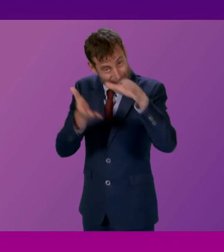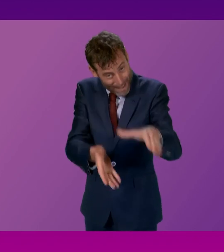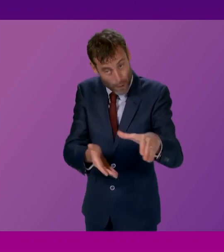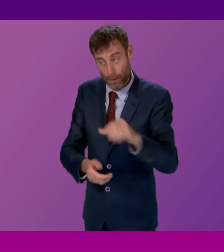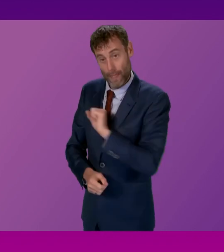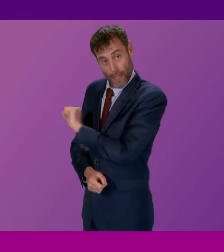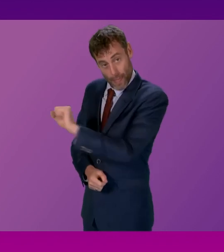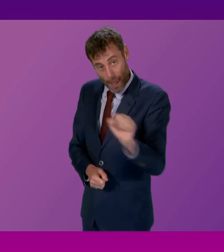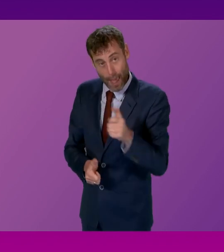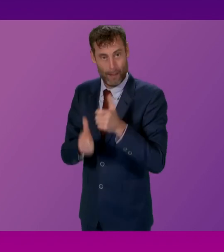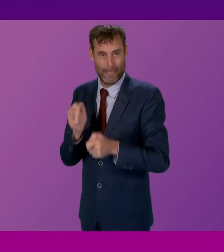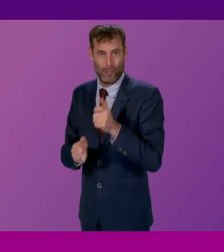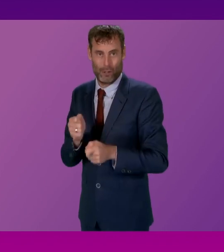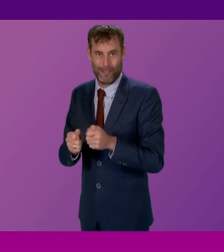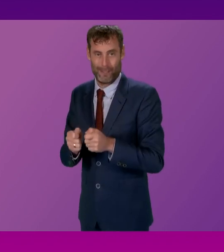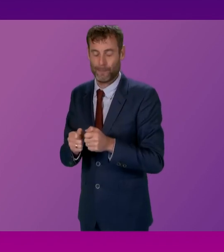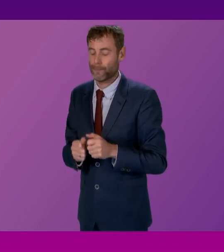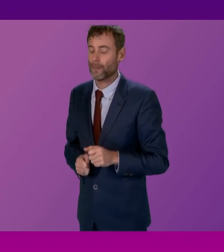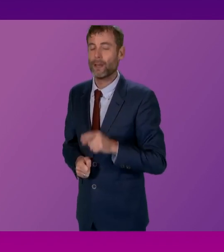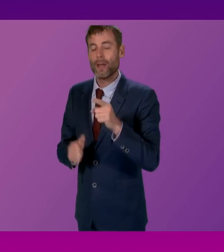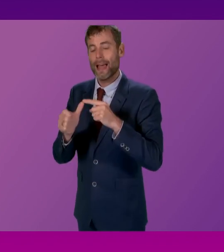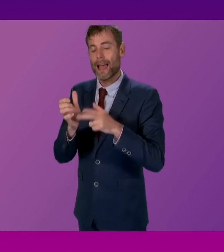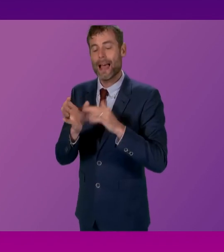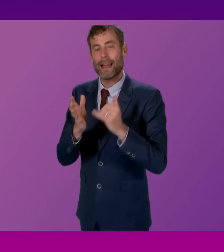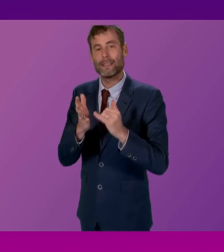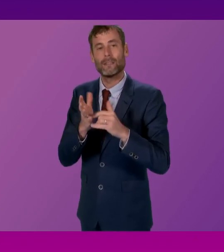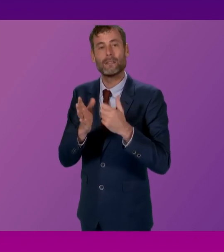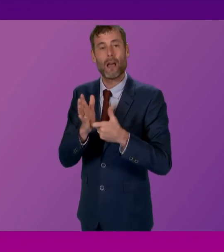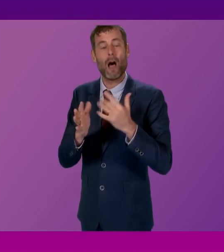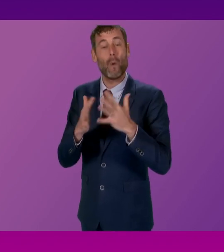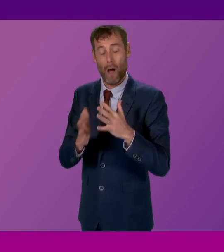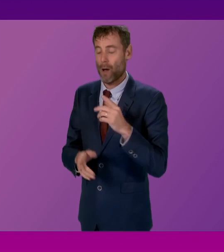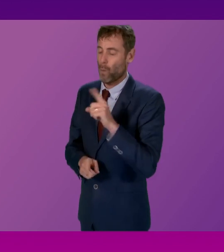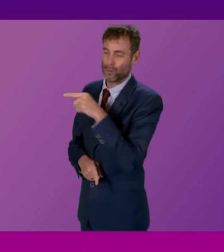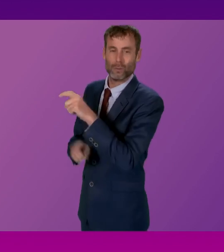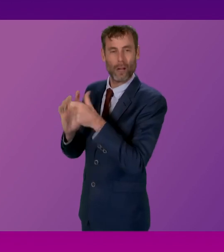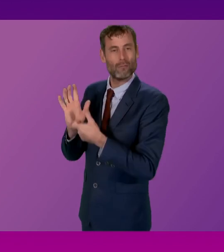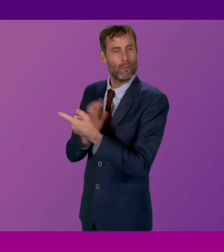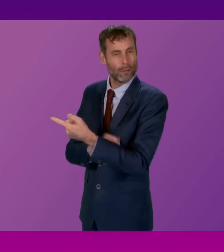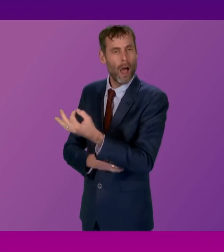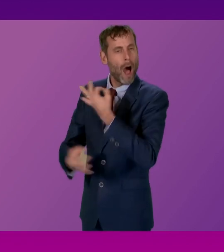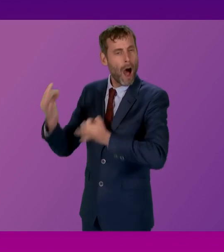I go back to the point that Anas Sarwar and Douglas Ross have every right to ask about messages being handed over.